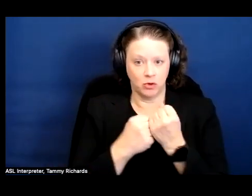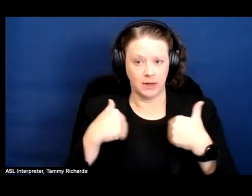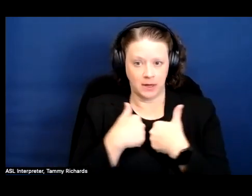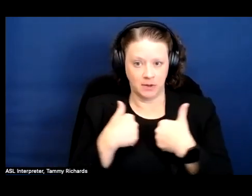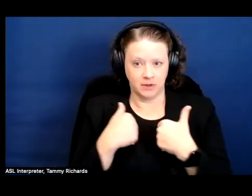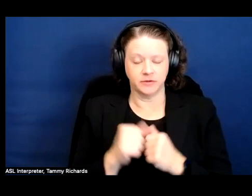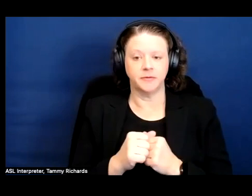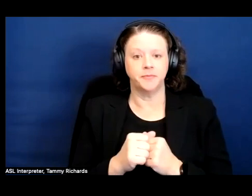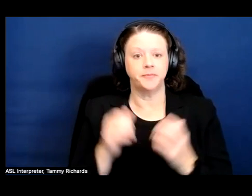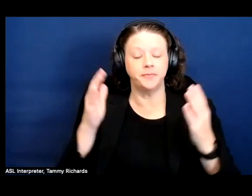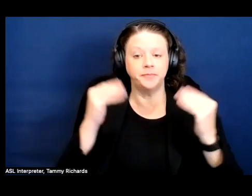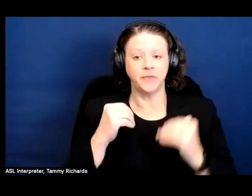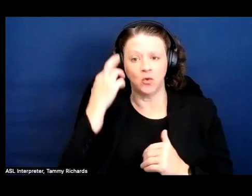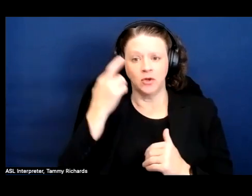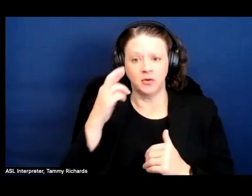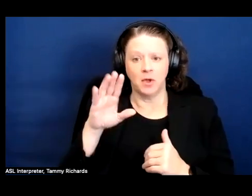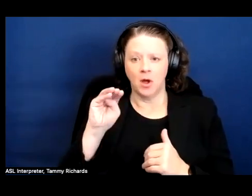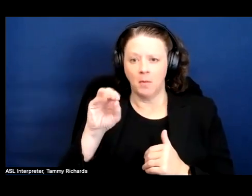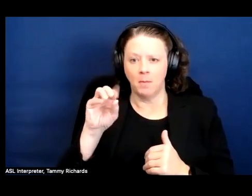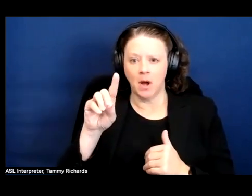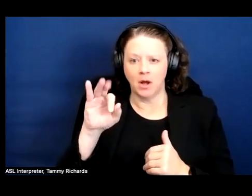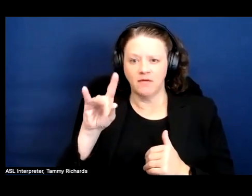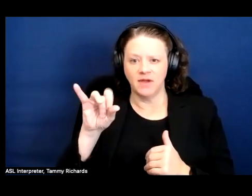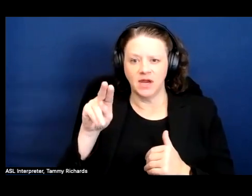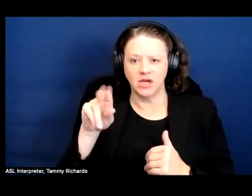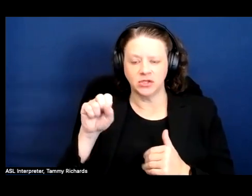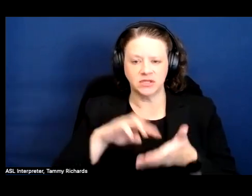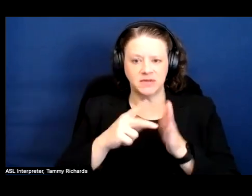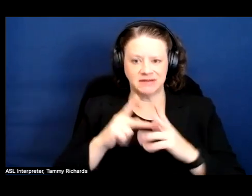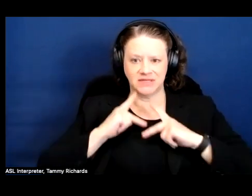But for example, if someone has a mental health disability